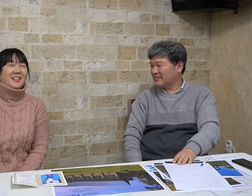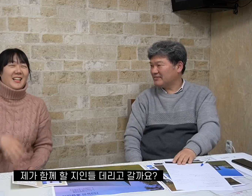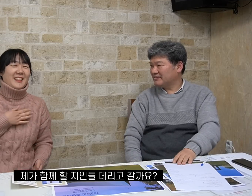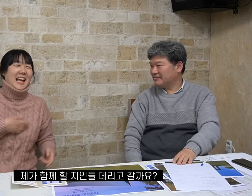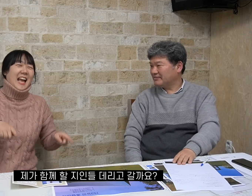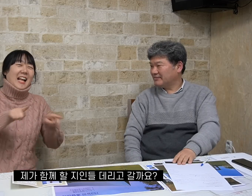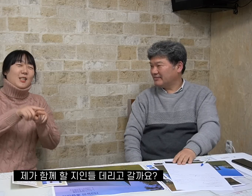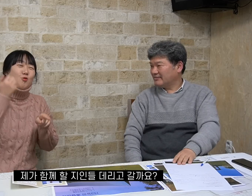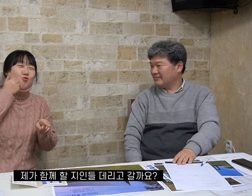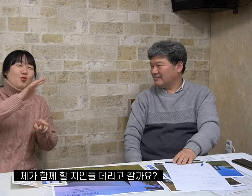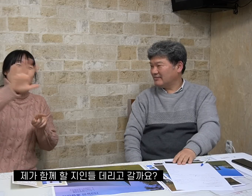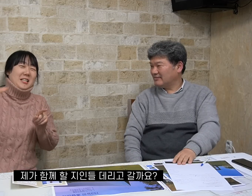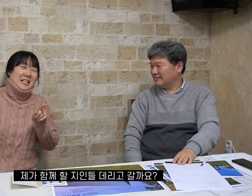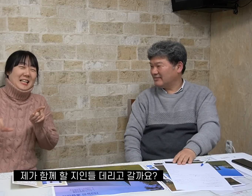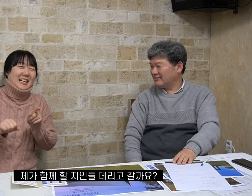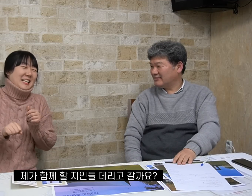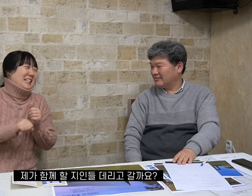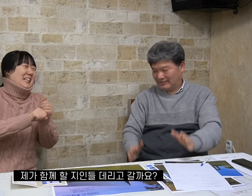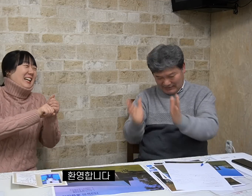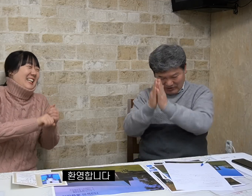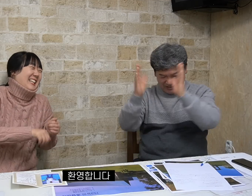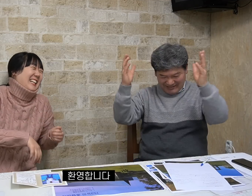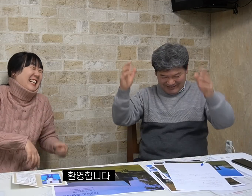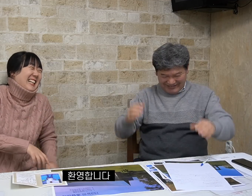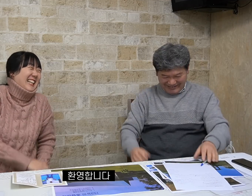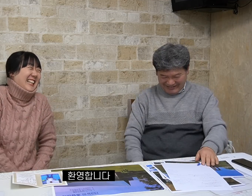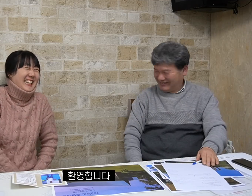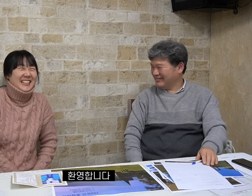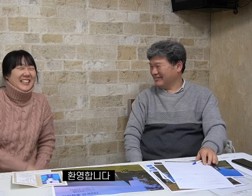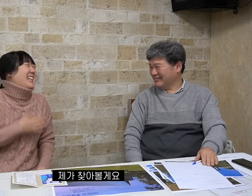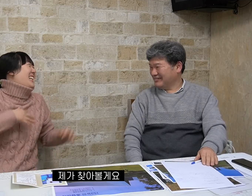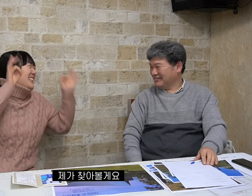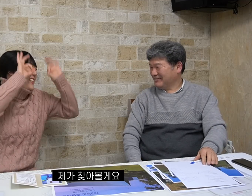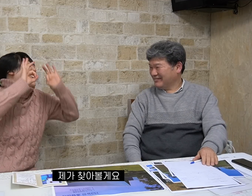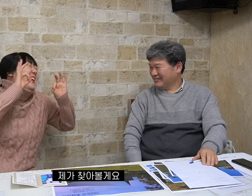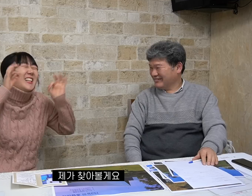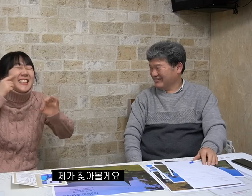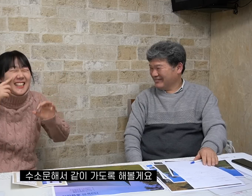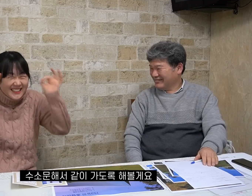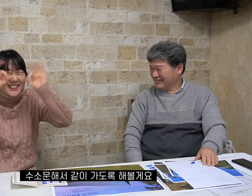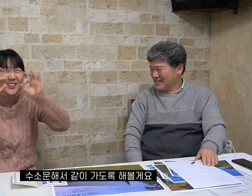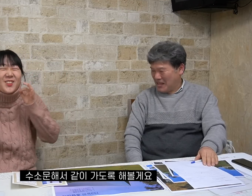Shall I take my friends with me? Welcome. I'll look for it.